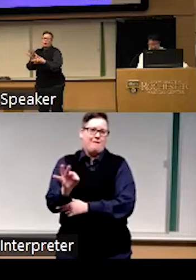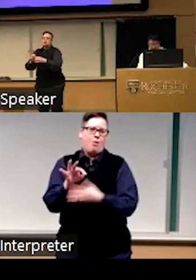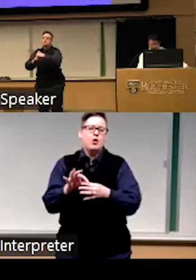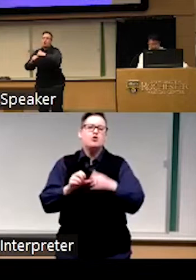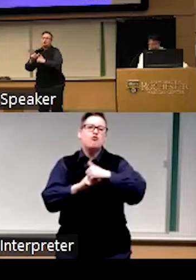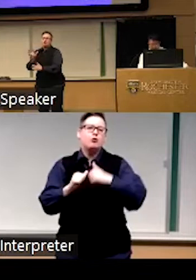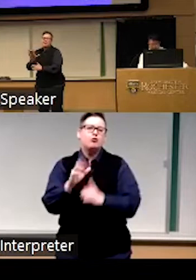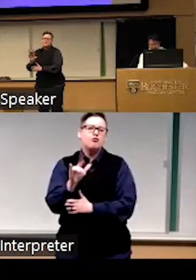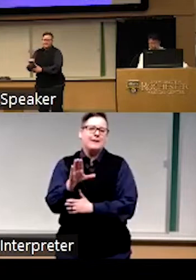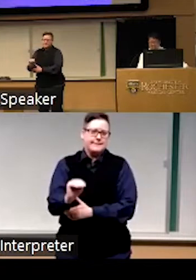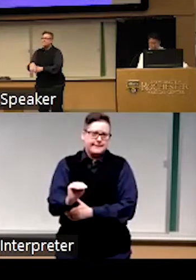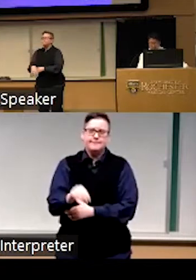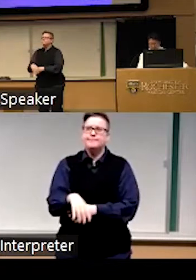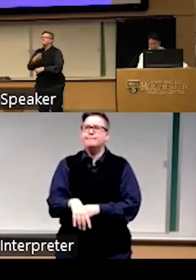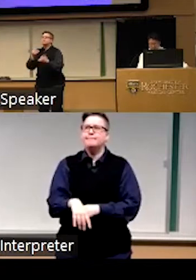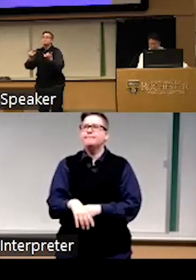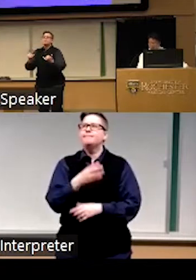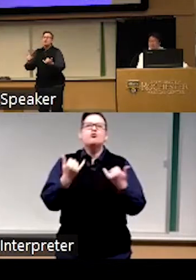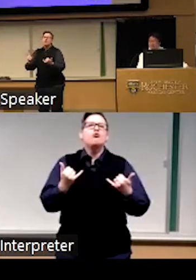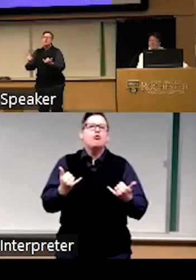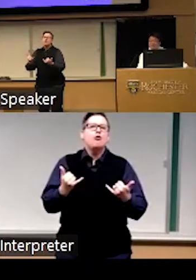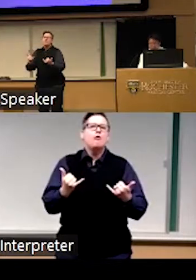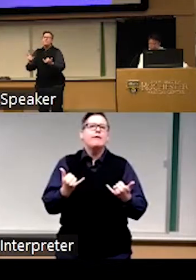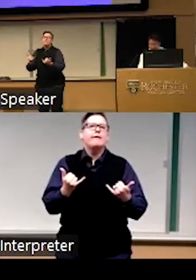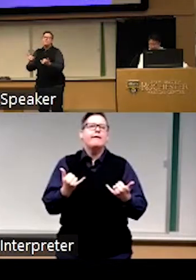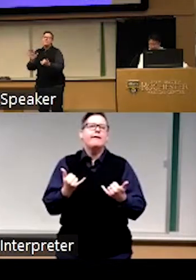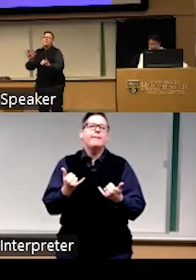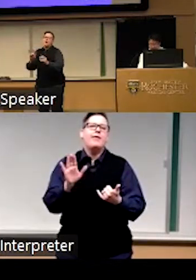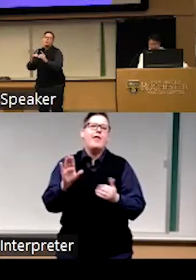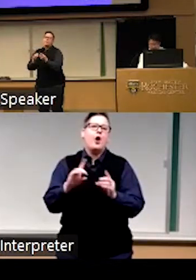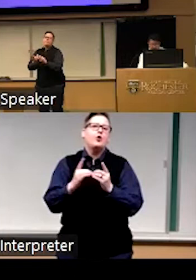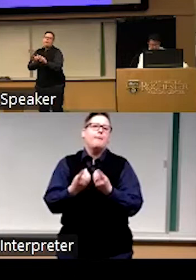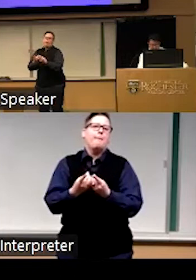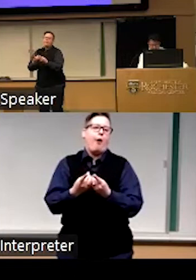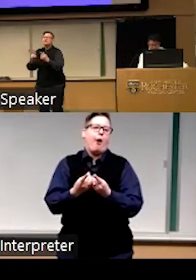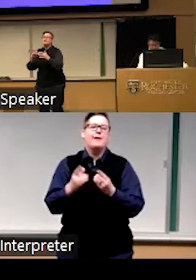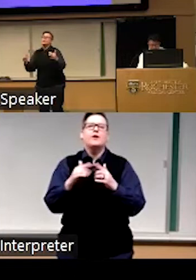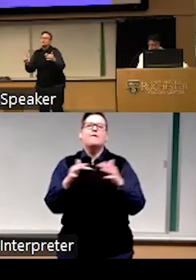racism and currently has the Department's diversity and inclusion committee as well